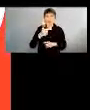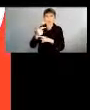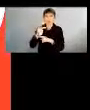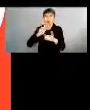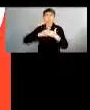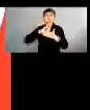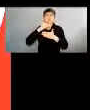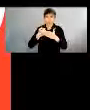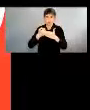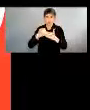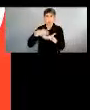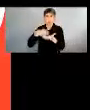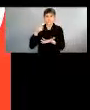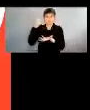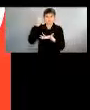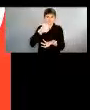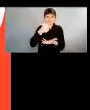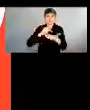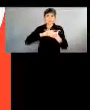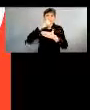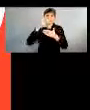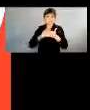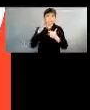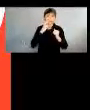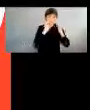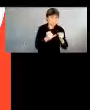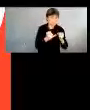and Collectives. I’d like to take an opportunity to acknowledge